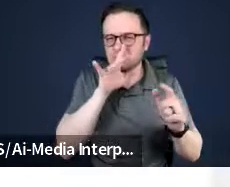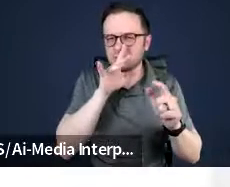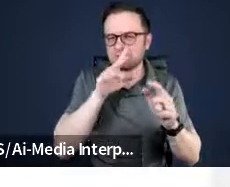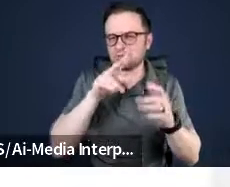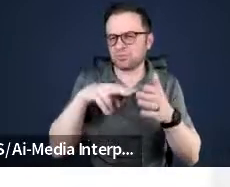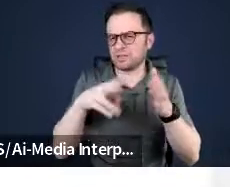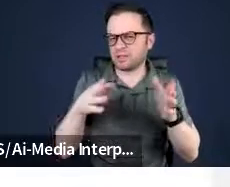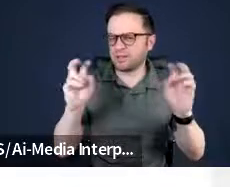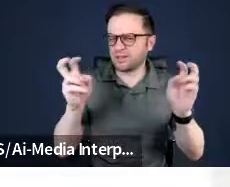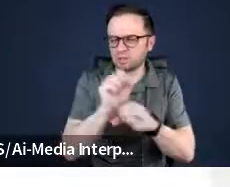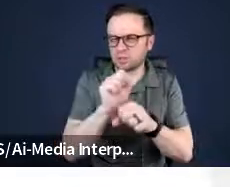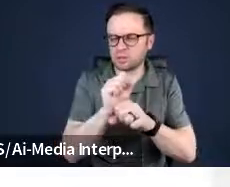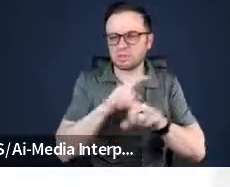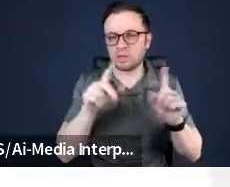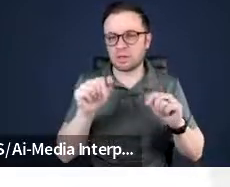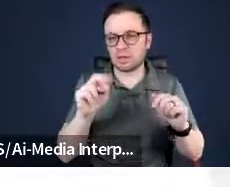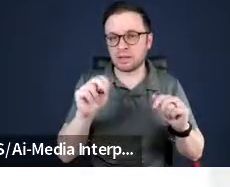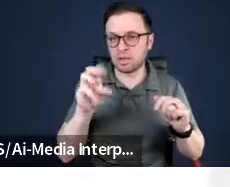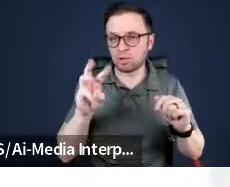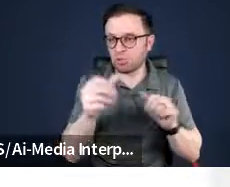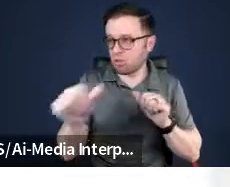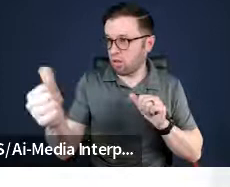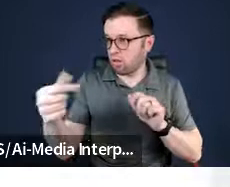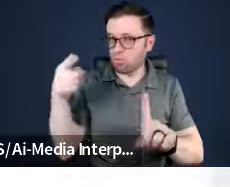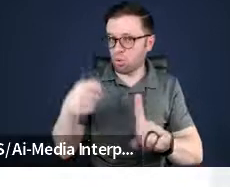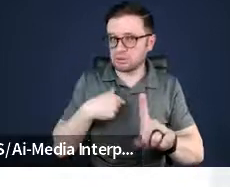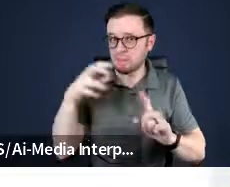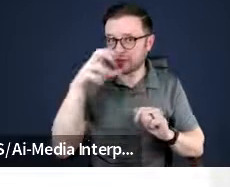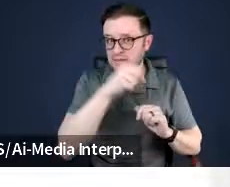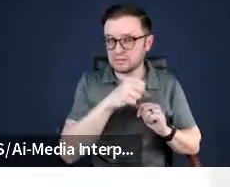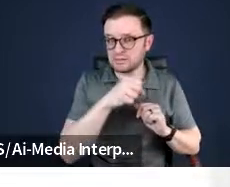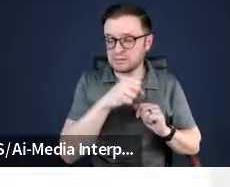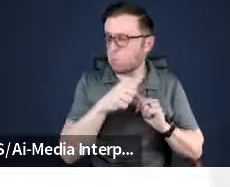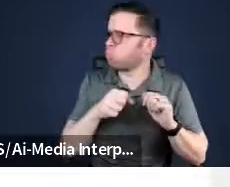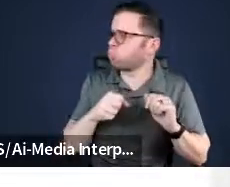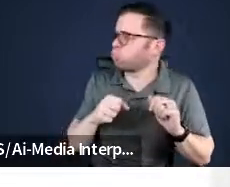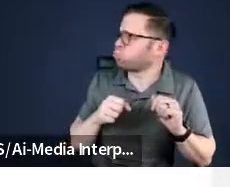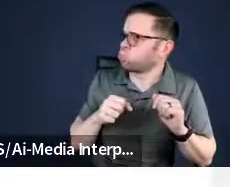I don't know, Andrew, if you had some additional points that I missed covering?